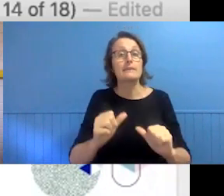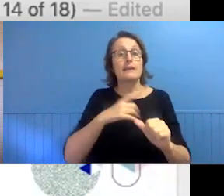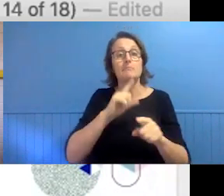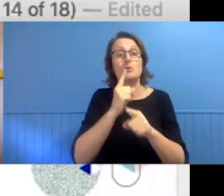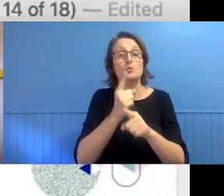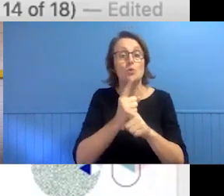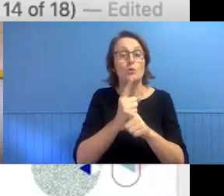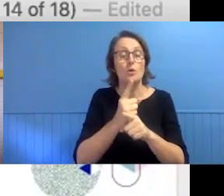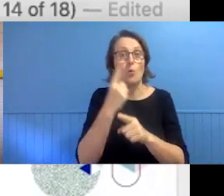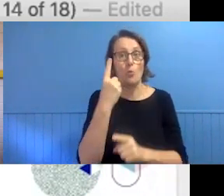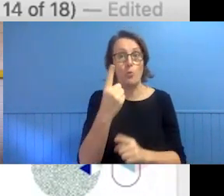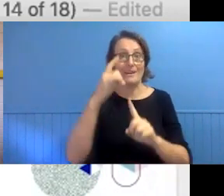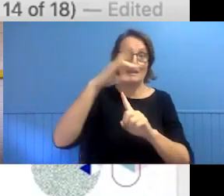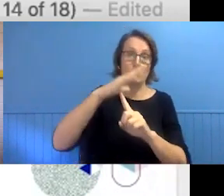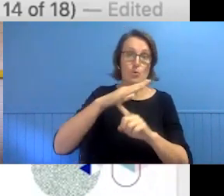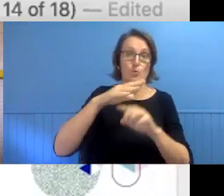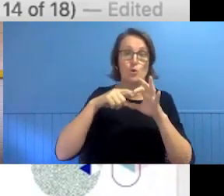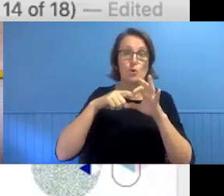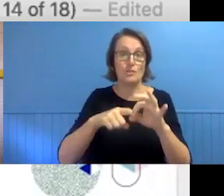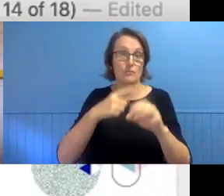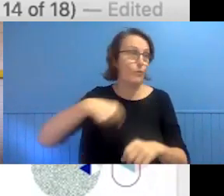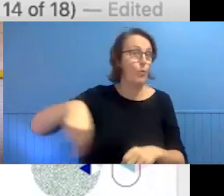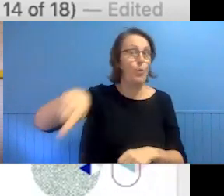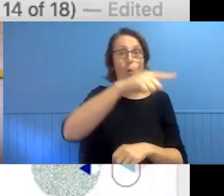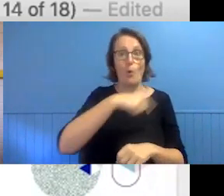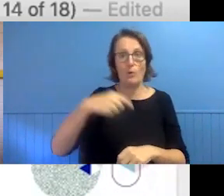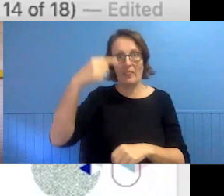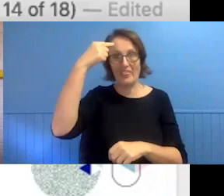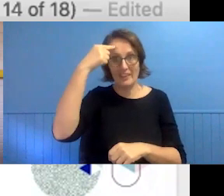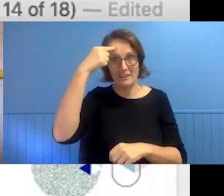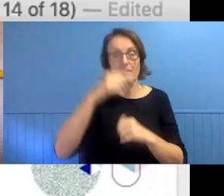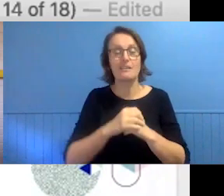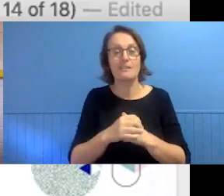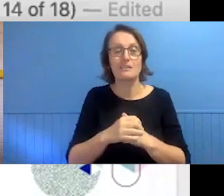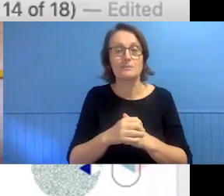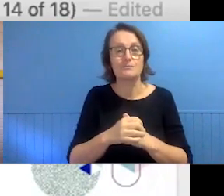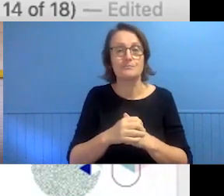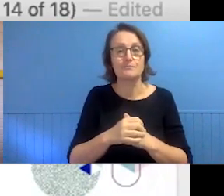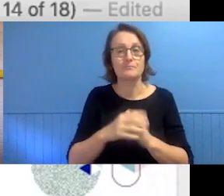is the extent to which a virtual offering can enable cultural